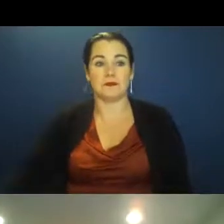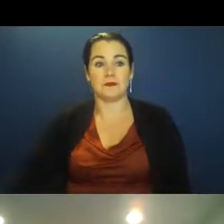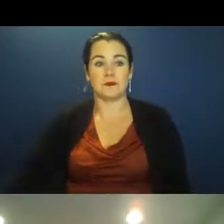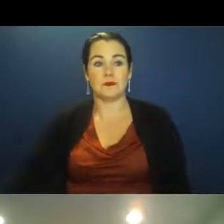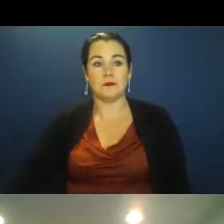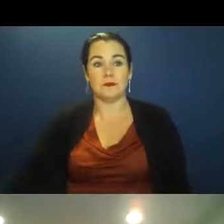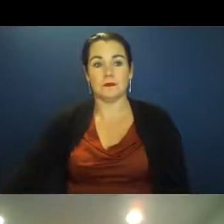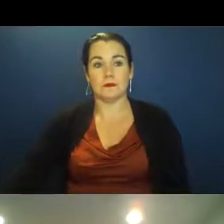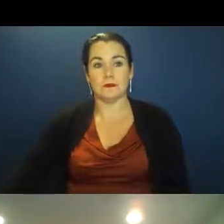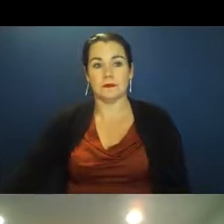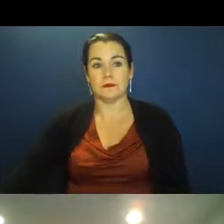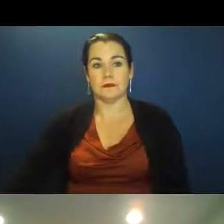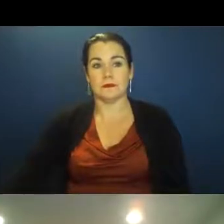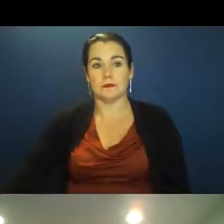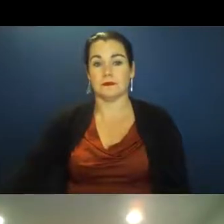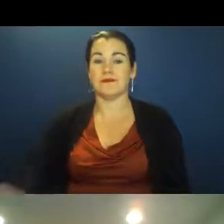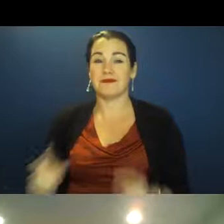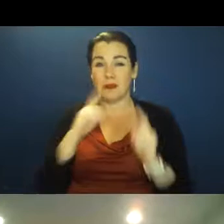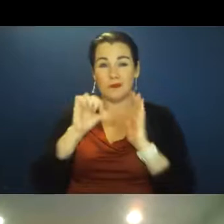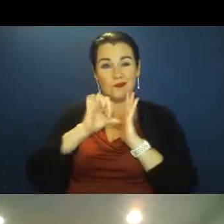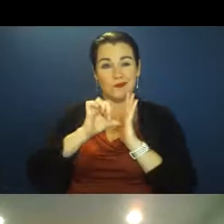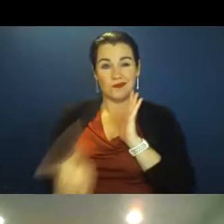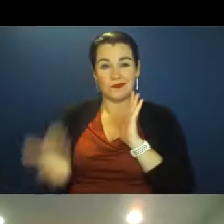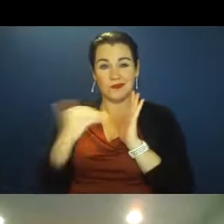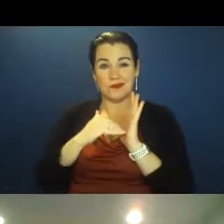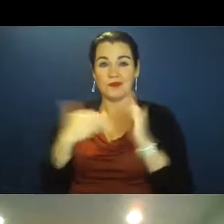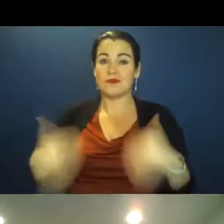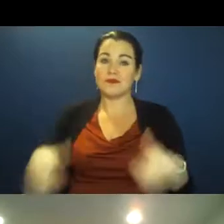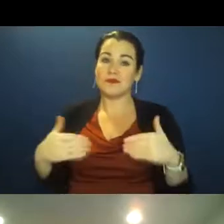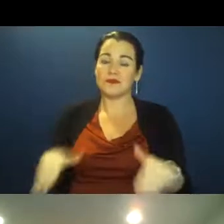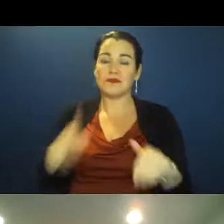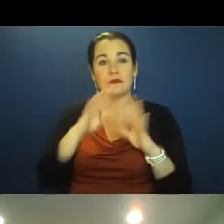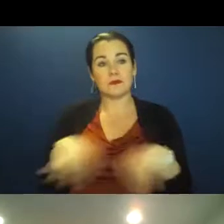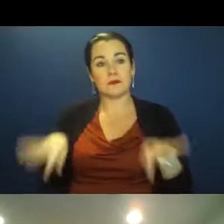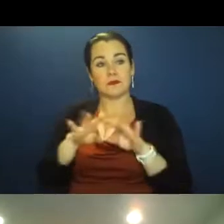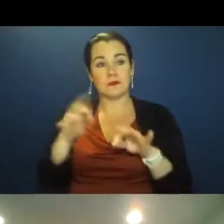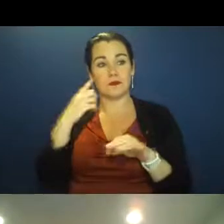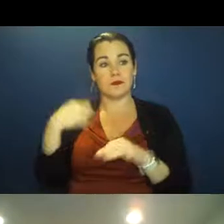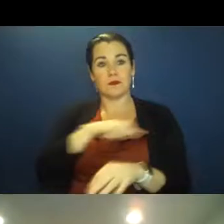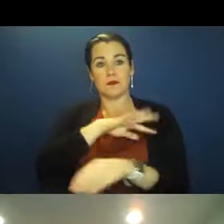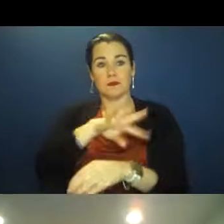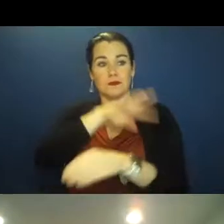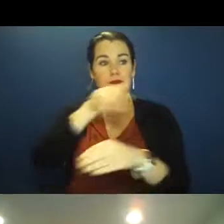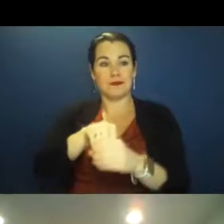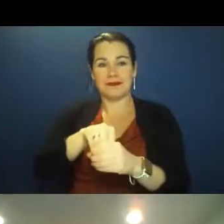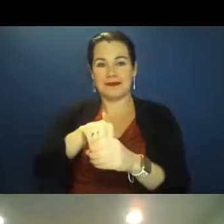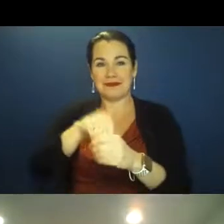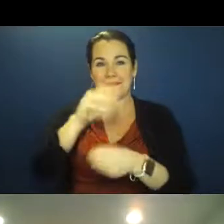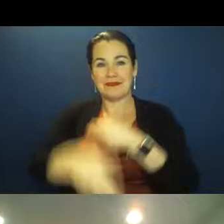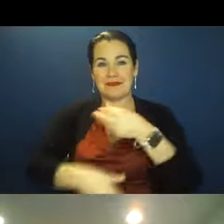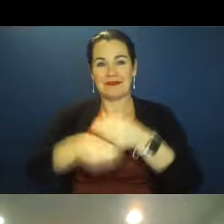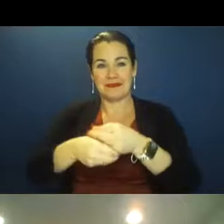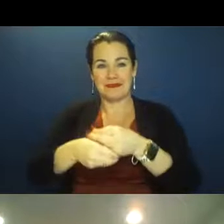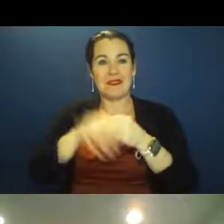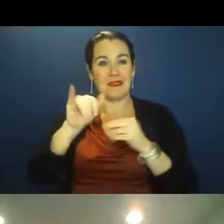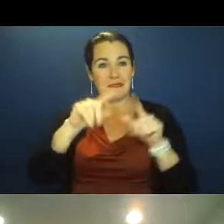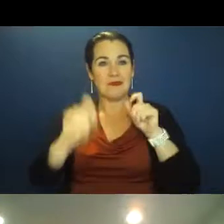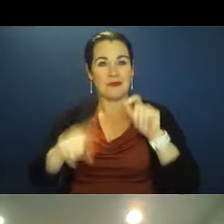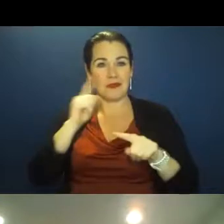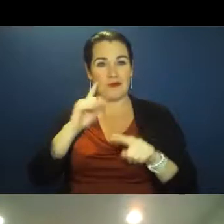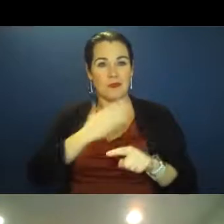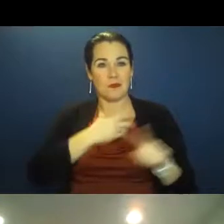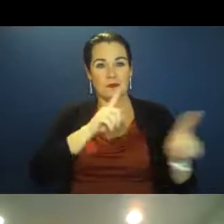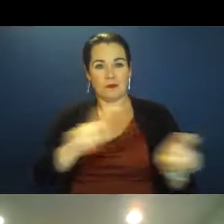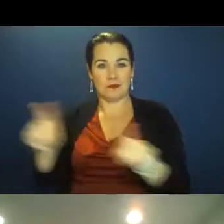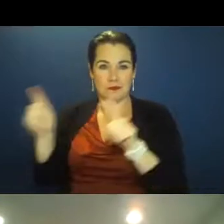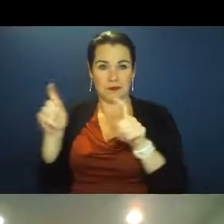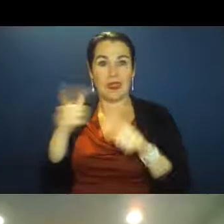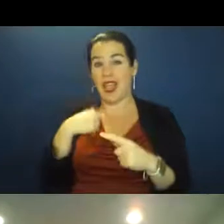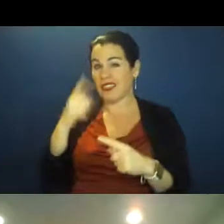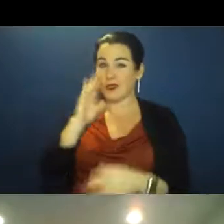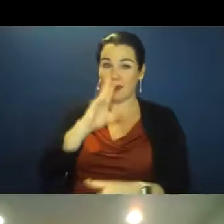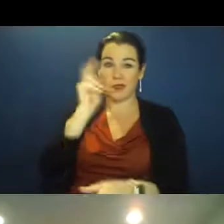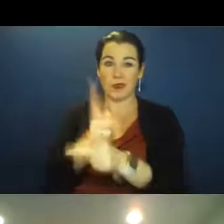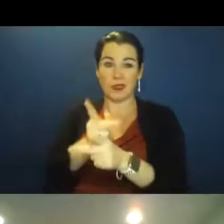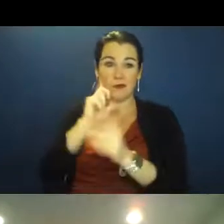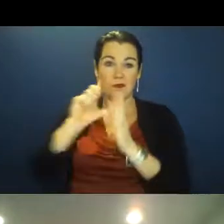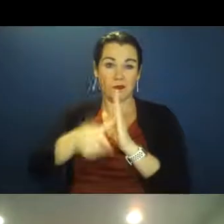these questions into the CPS. And as far as I know, they will continue for the time being and ODEP we'll be continuing to monitor the employment outcomes of people with disabilities to inform our work. And I look forward to answering any questions. Thank you very much